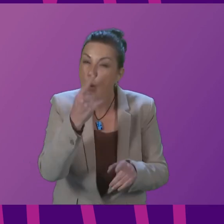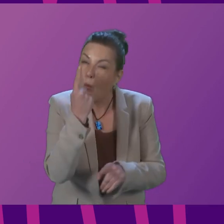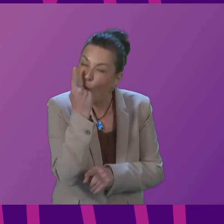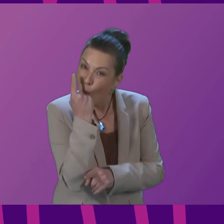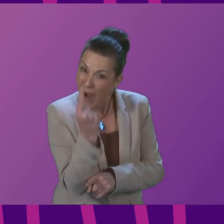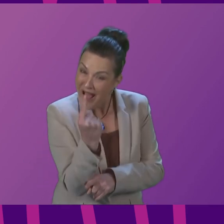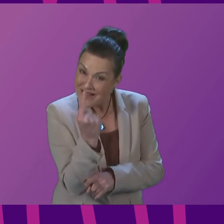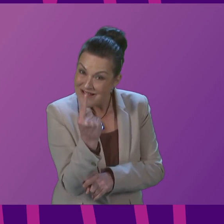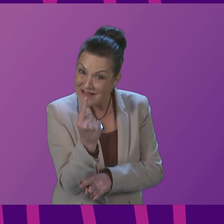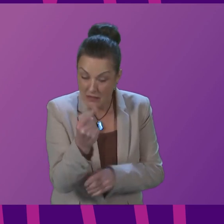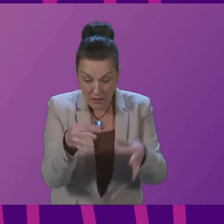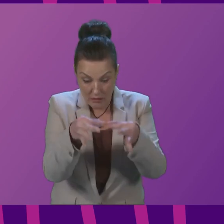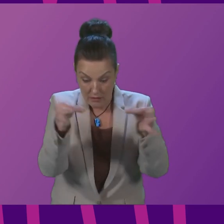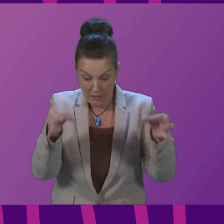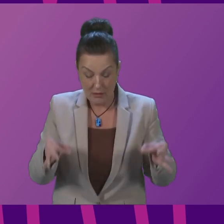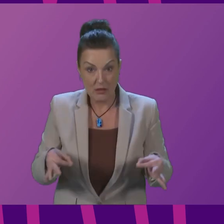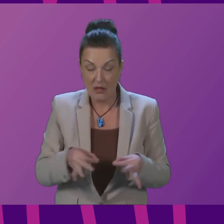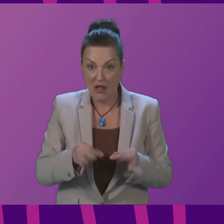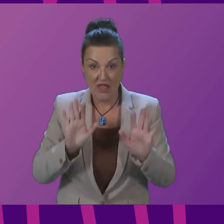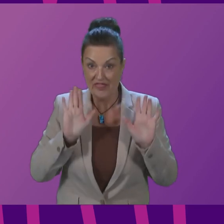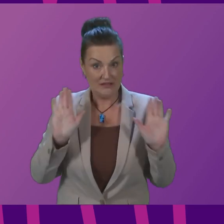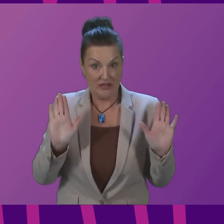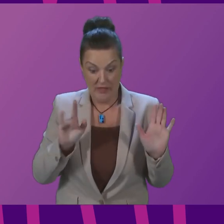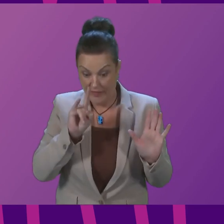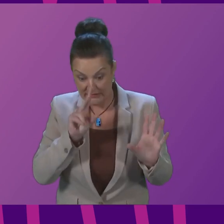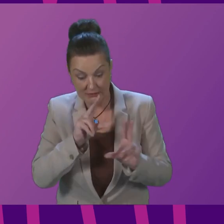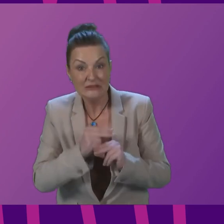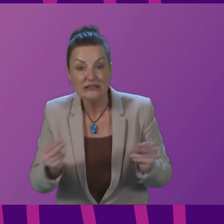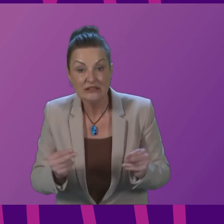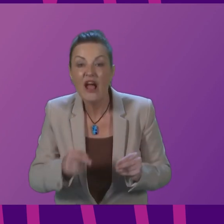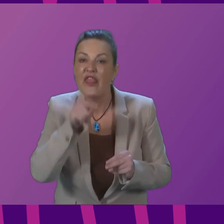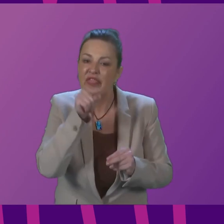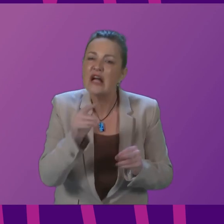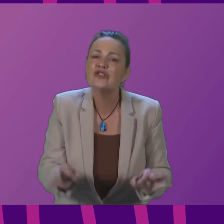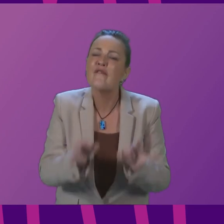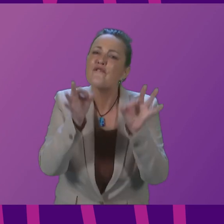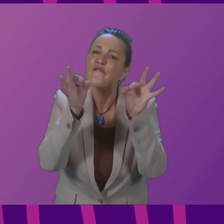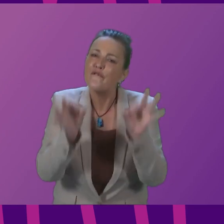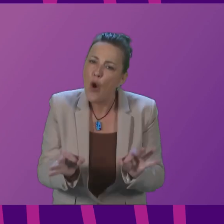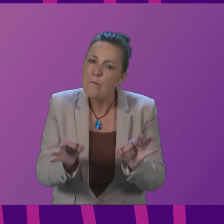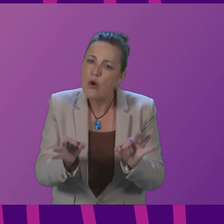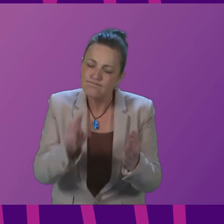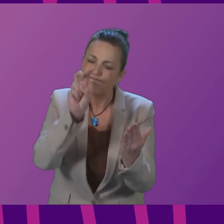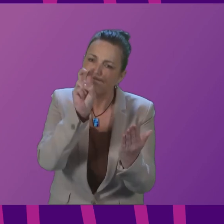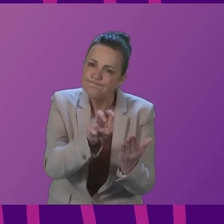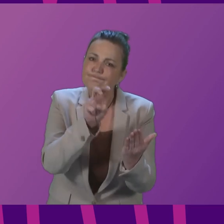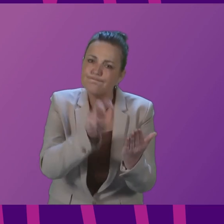One piece of documentation is not there, which is the formal record of the decision to proceed